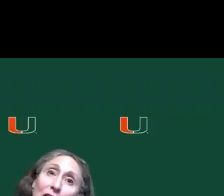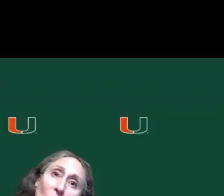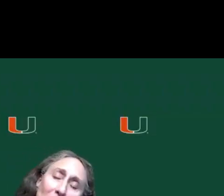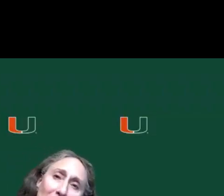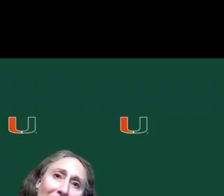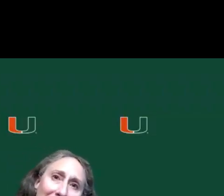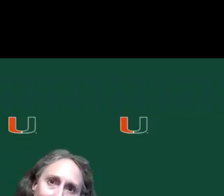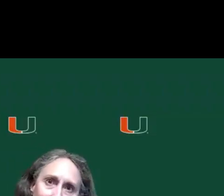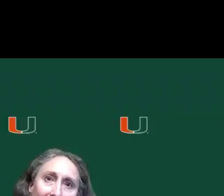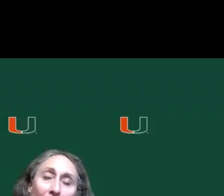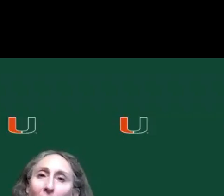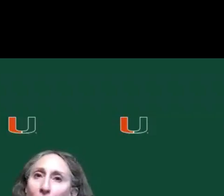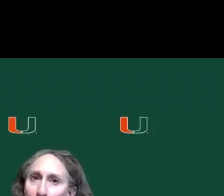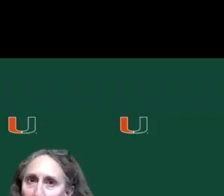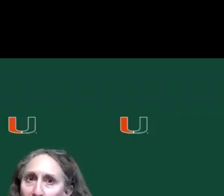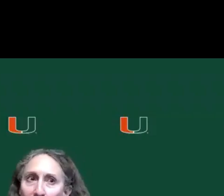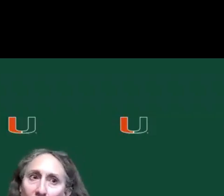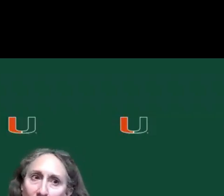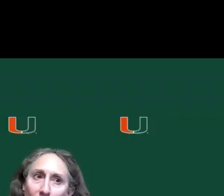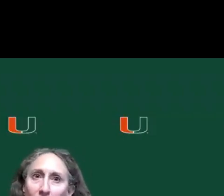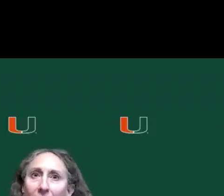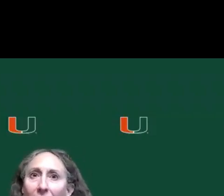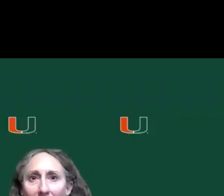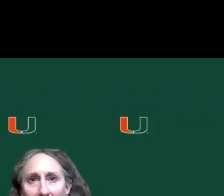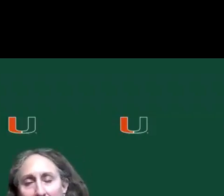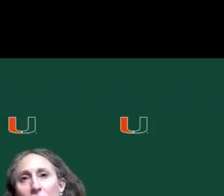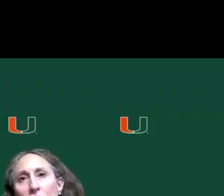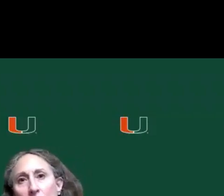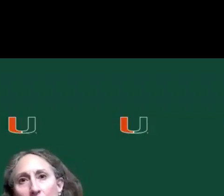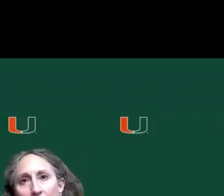And again going back to thinking about function so that we're not locked into